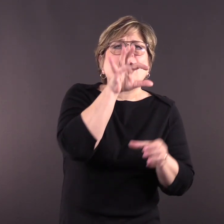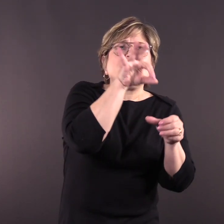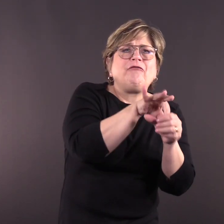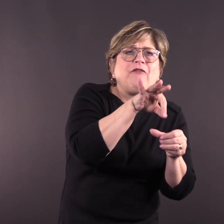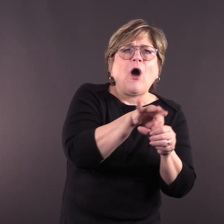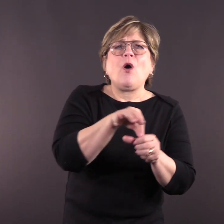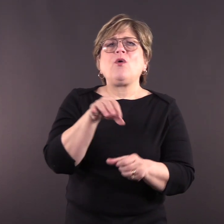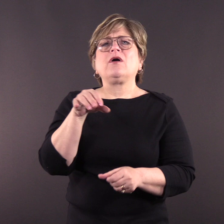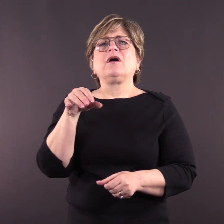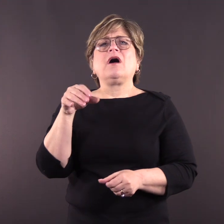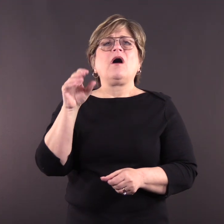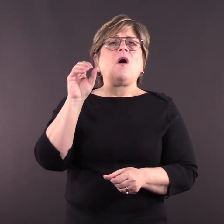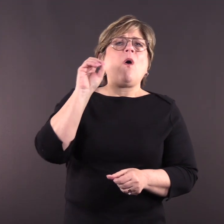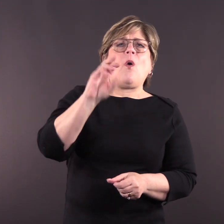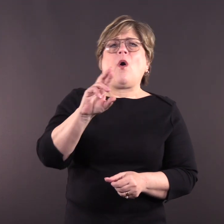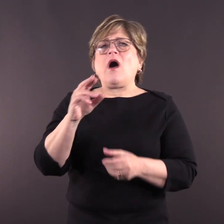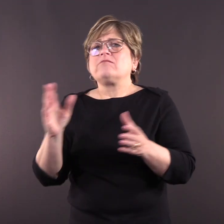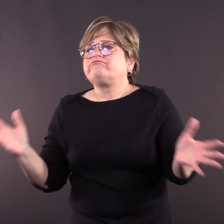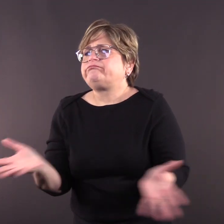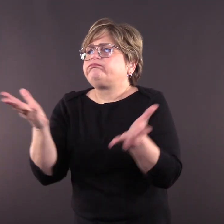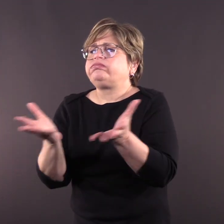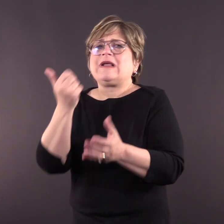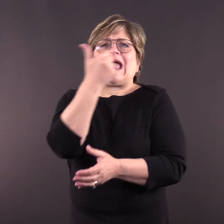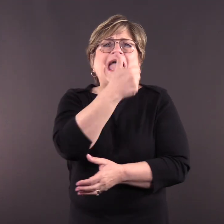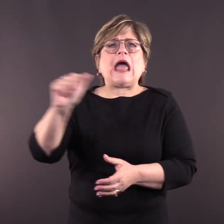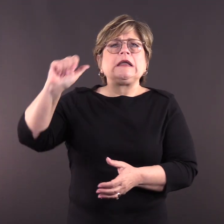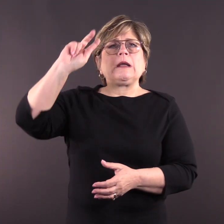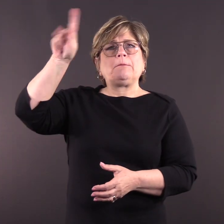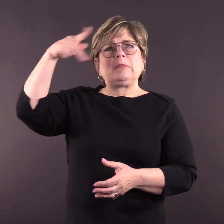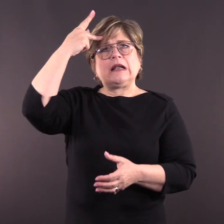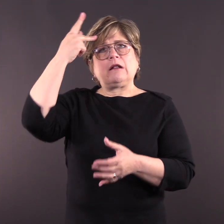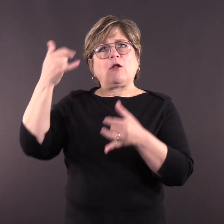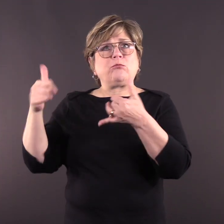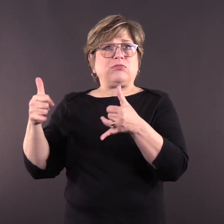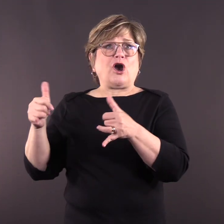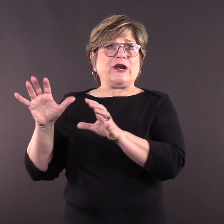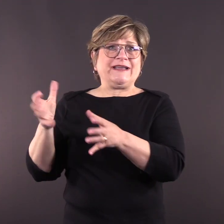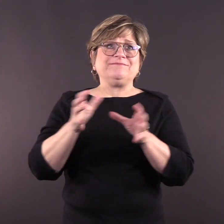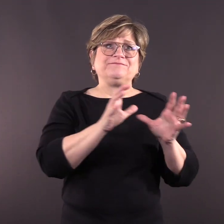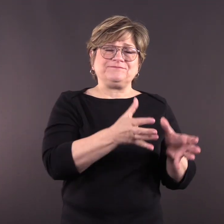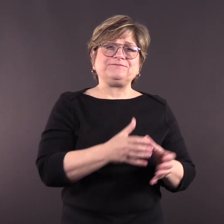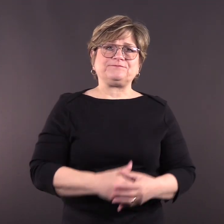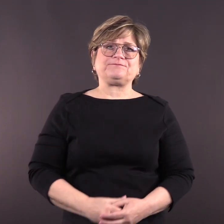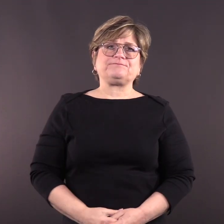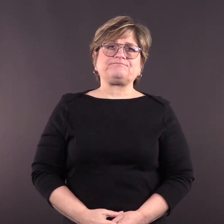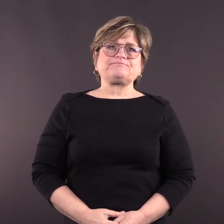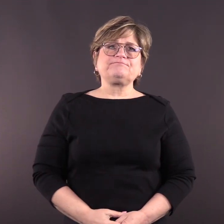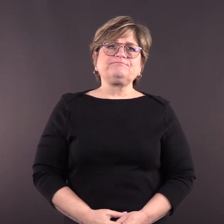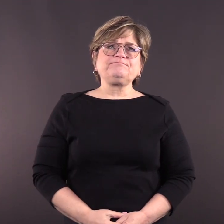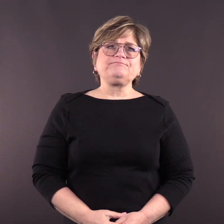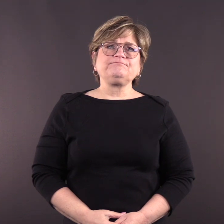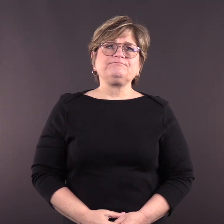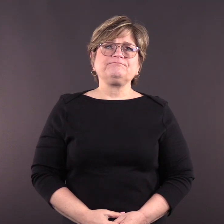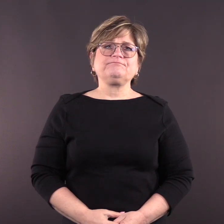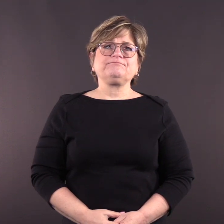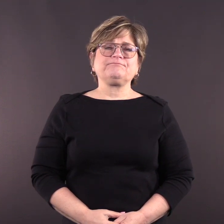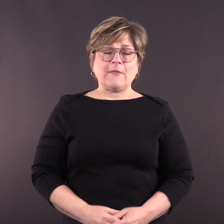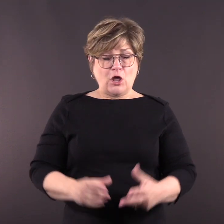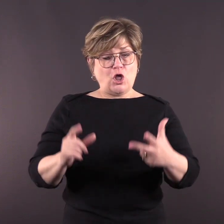will not tell you who to vote for or promote any political party.